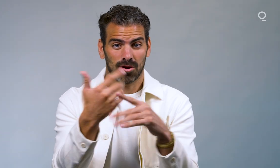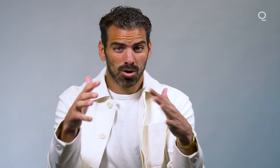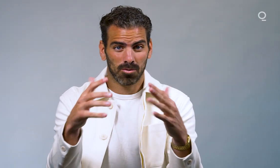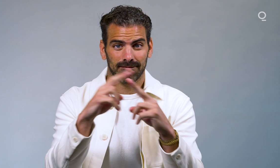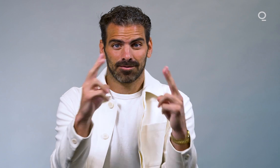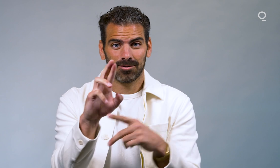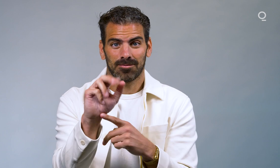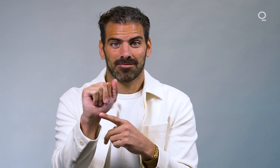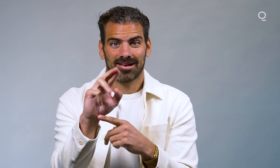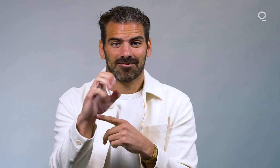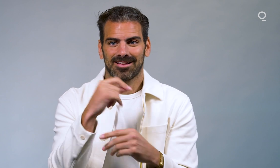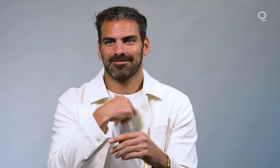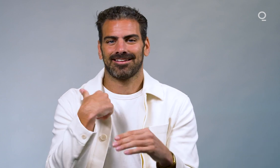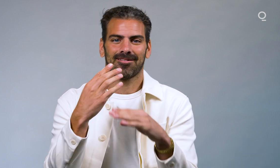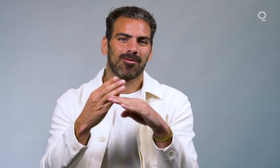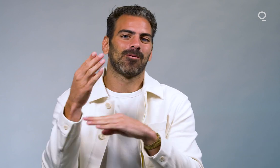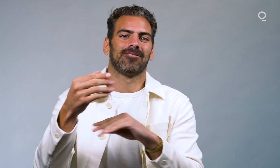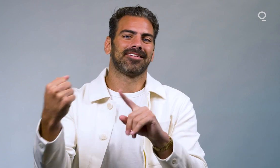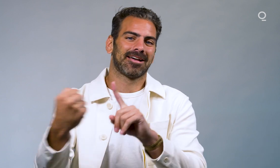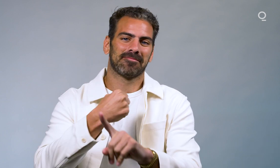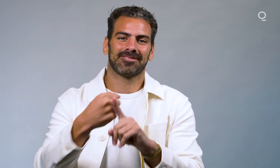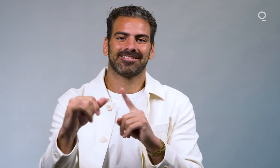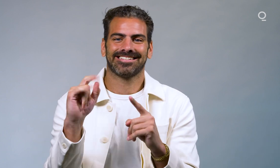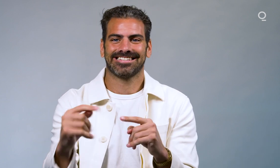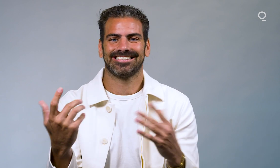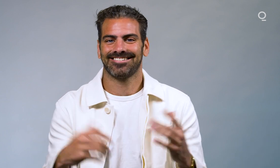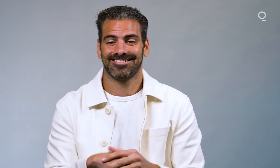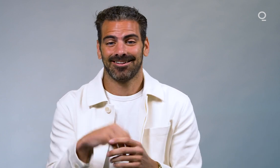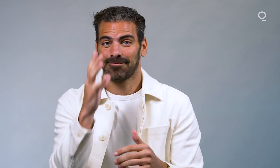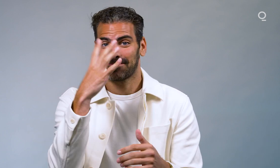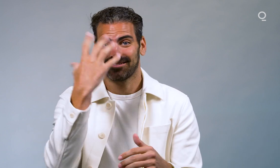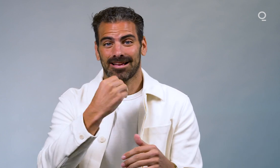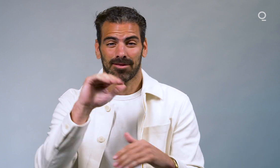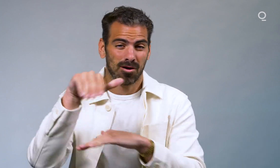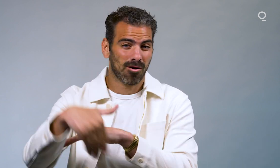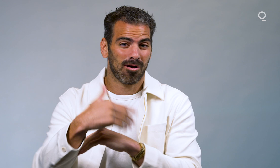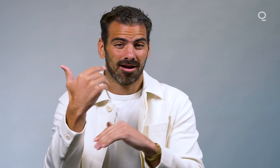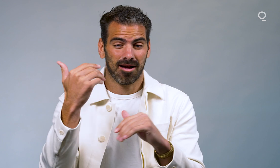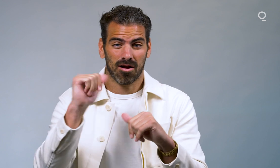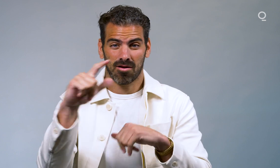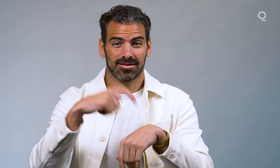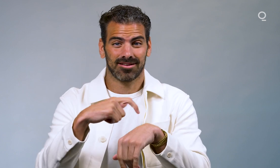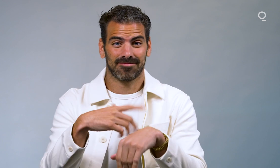You know, being from a deaf family is incredible but it's also incredibly rare. And I think kids like me tend to abuse it.